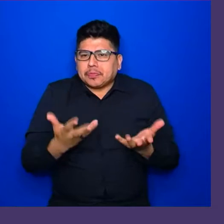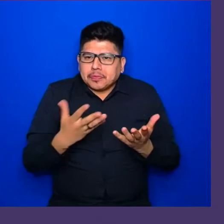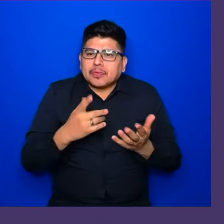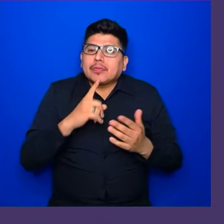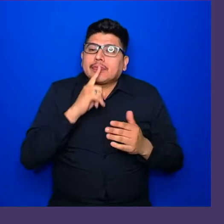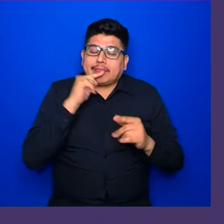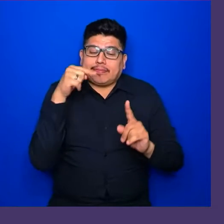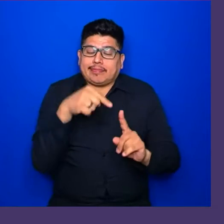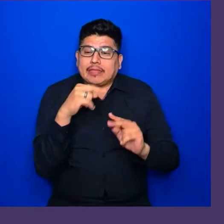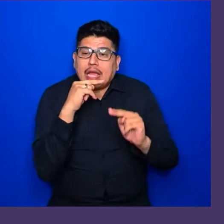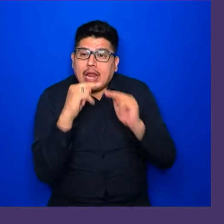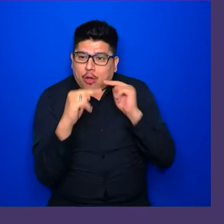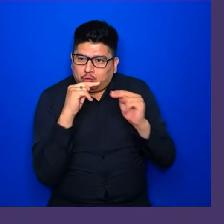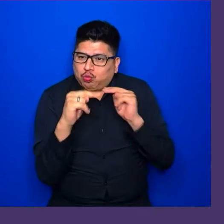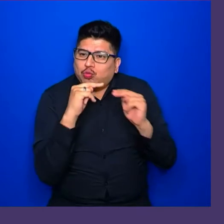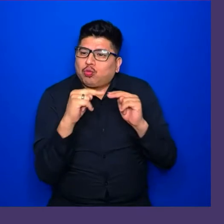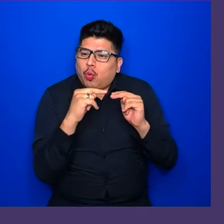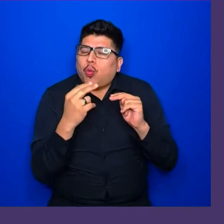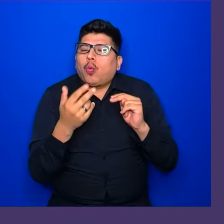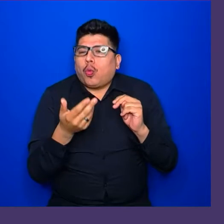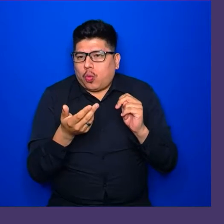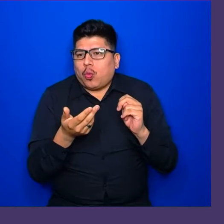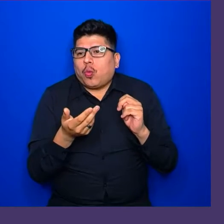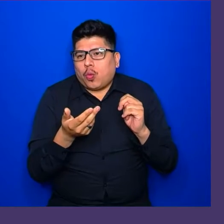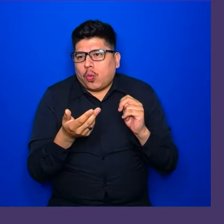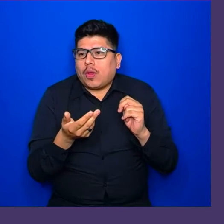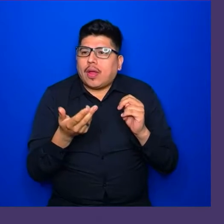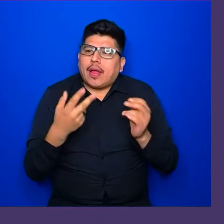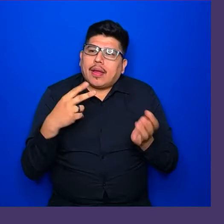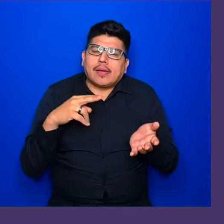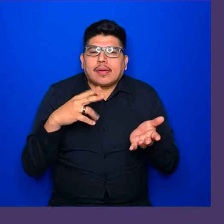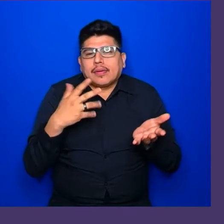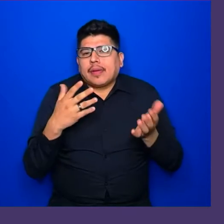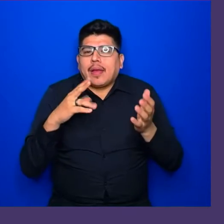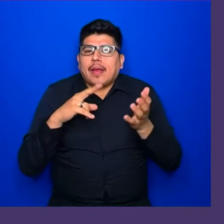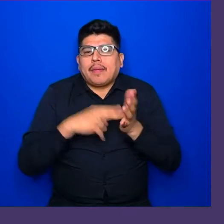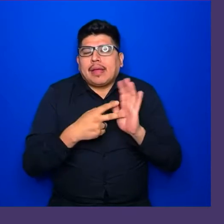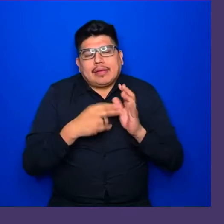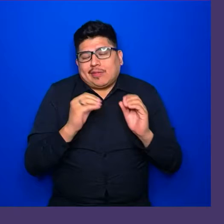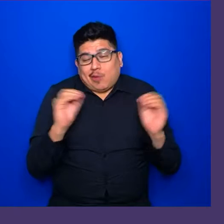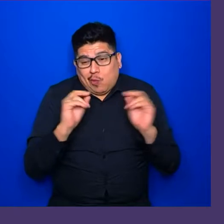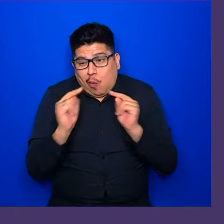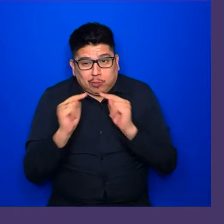I mean, it's non-negotiable that everybody wins.